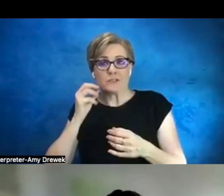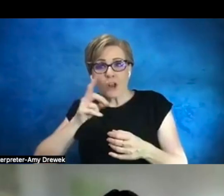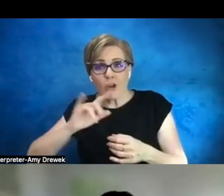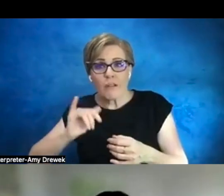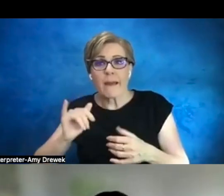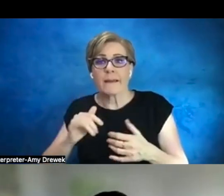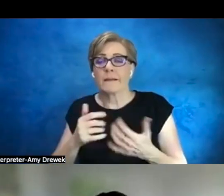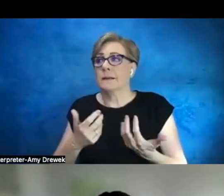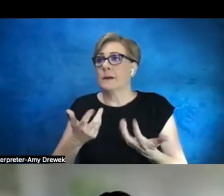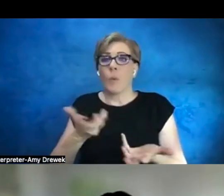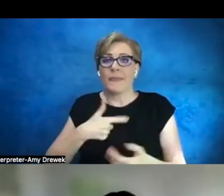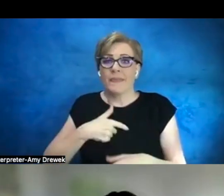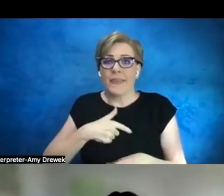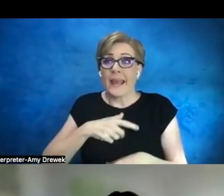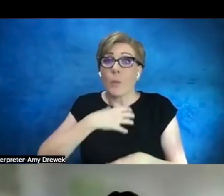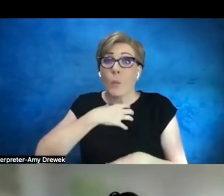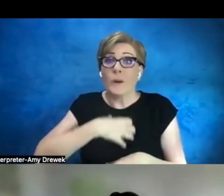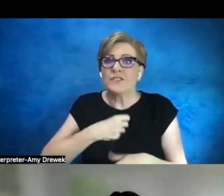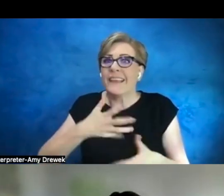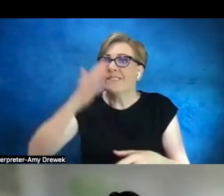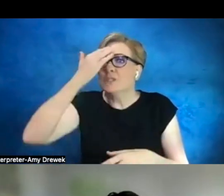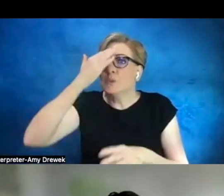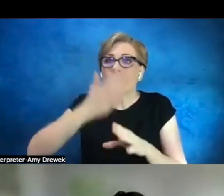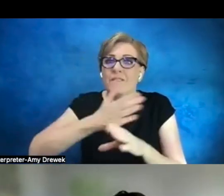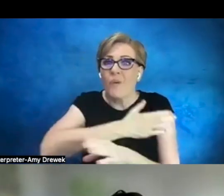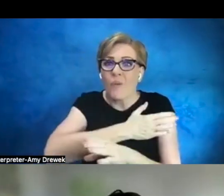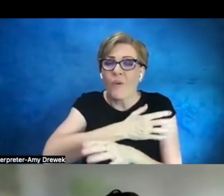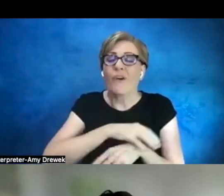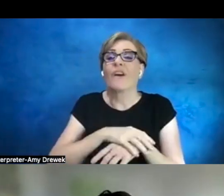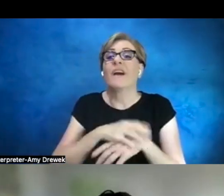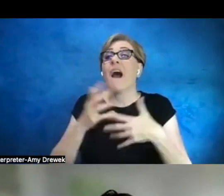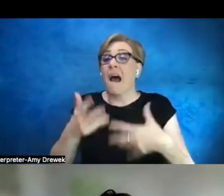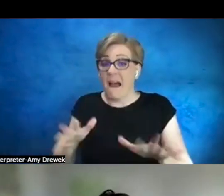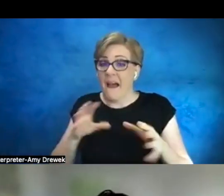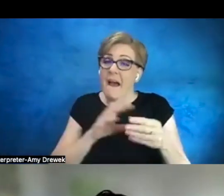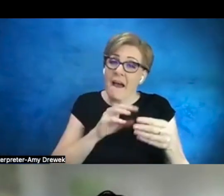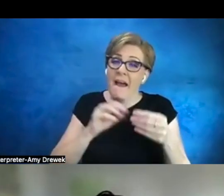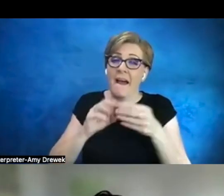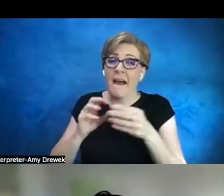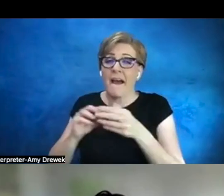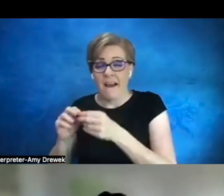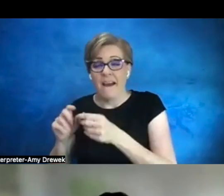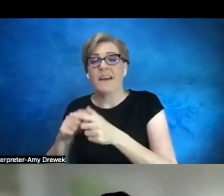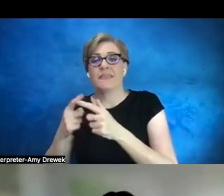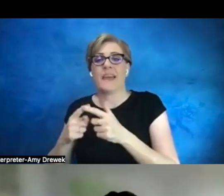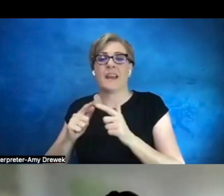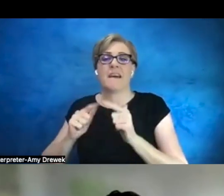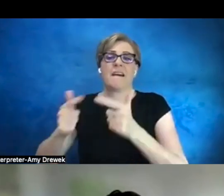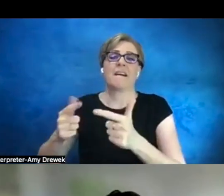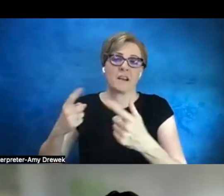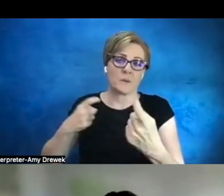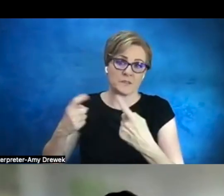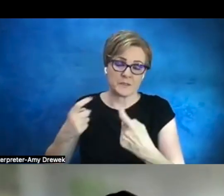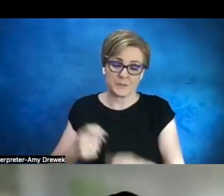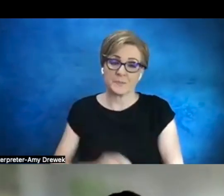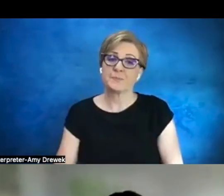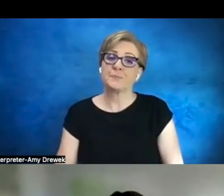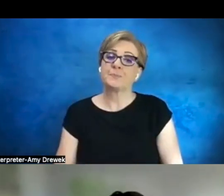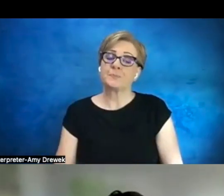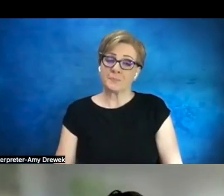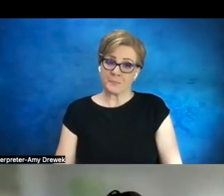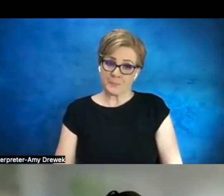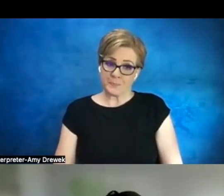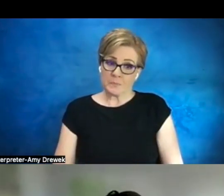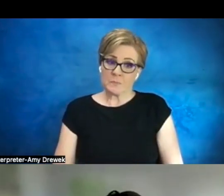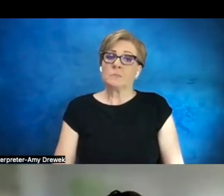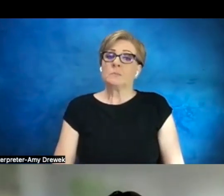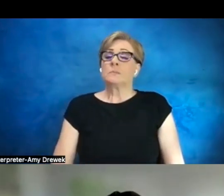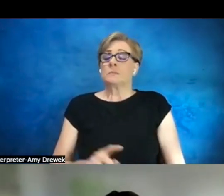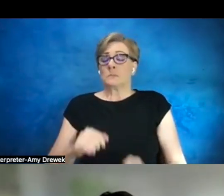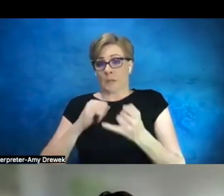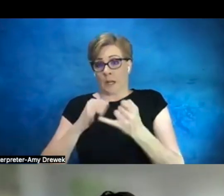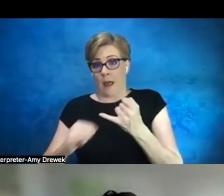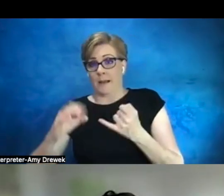it, and share advice with their mentees. Another option is a resume workshop.